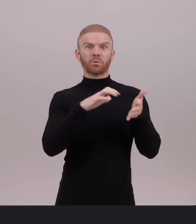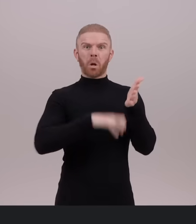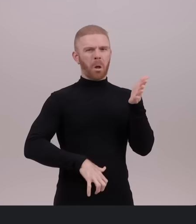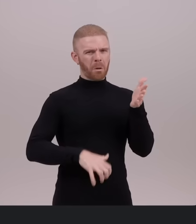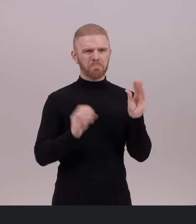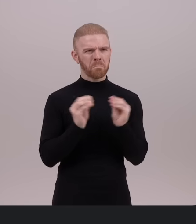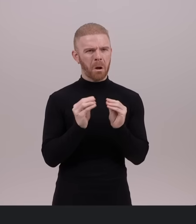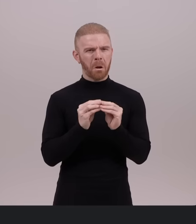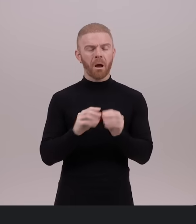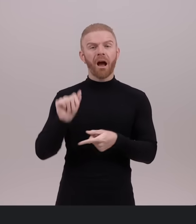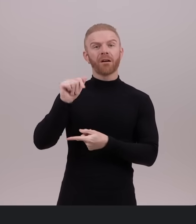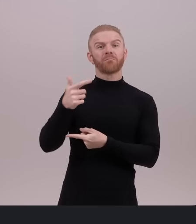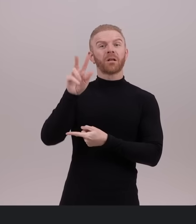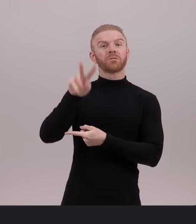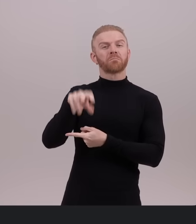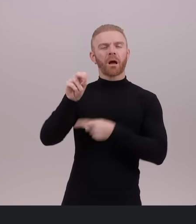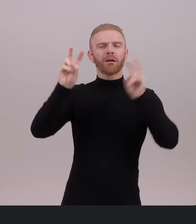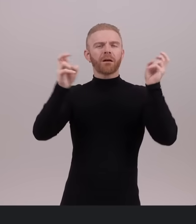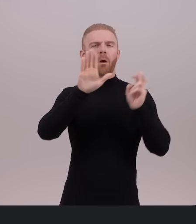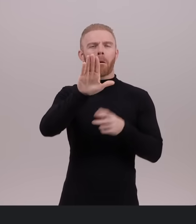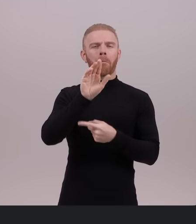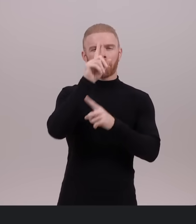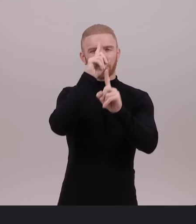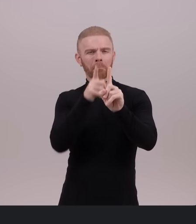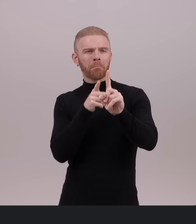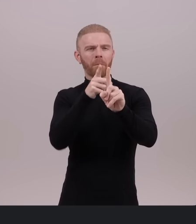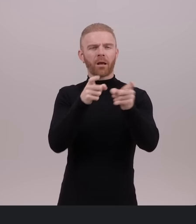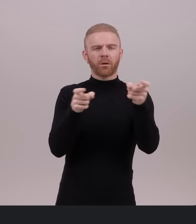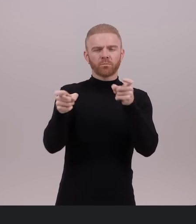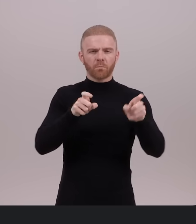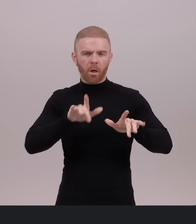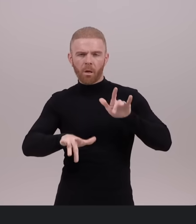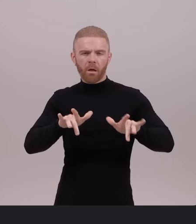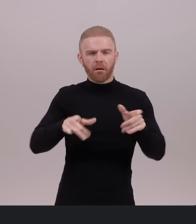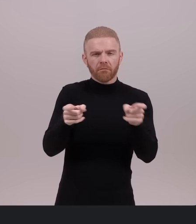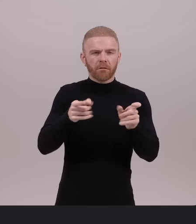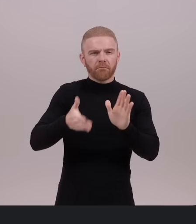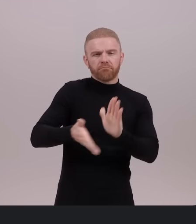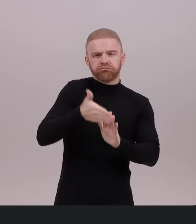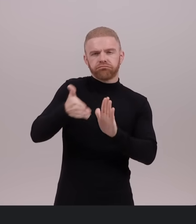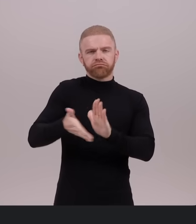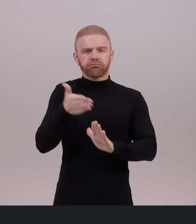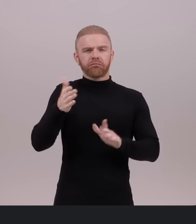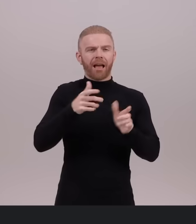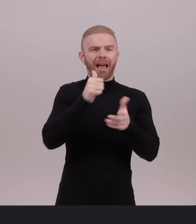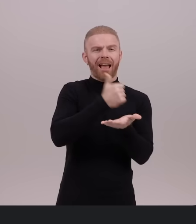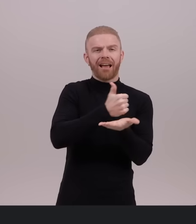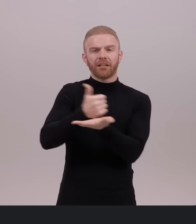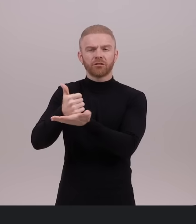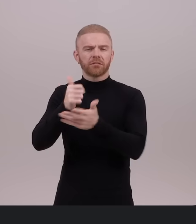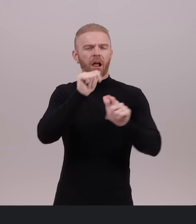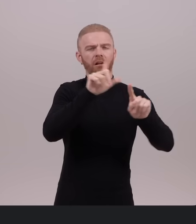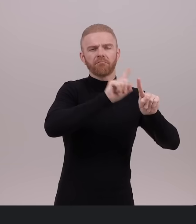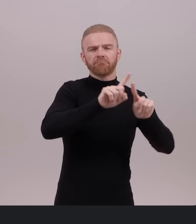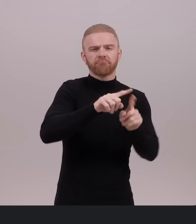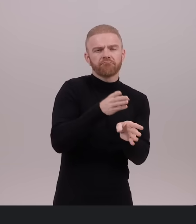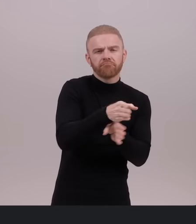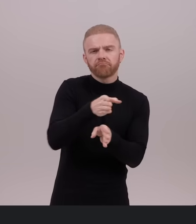Antigravity 2.0 is your mission control for orchestrating agents for all sorts of tasks.